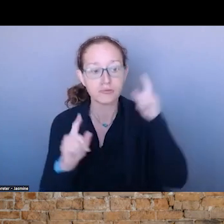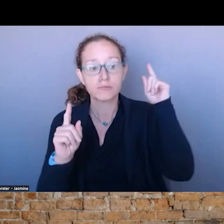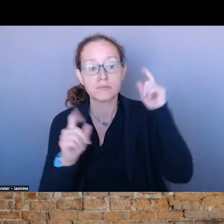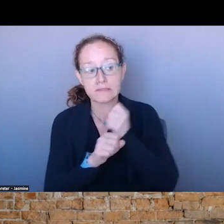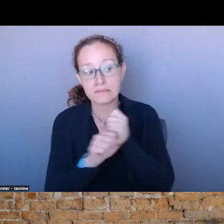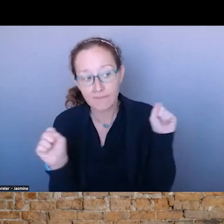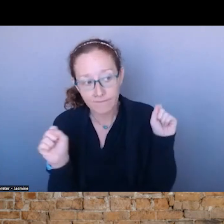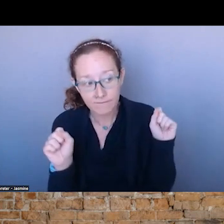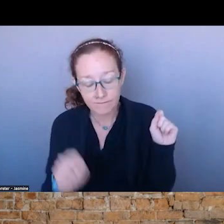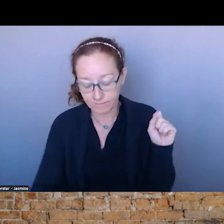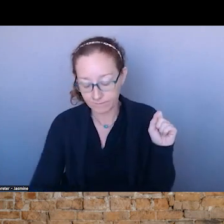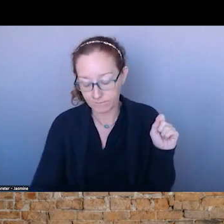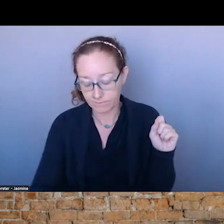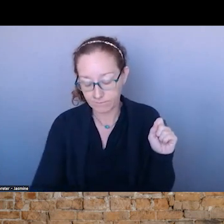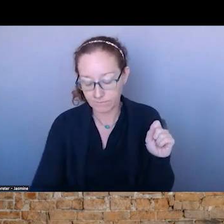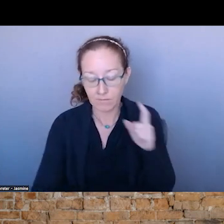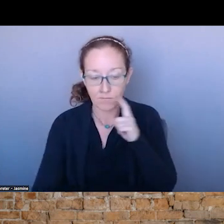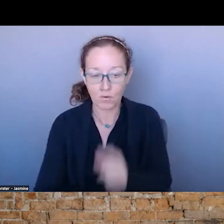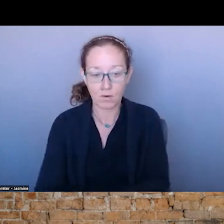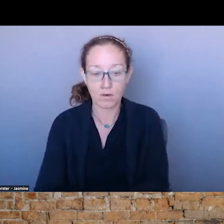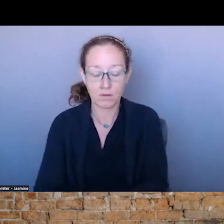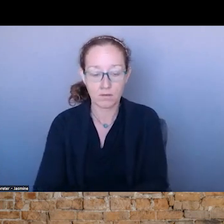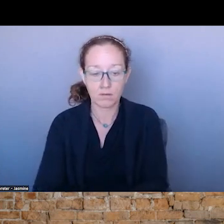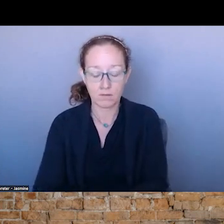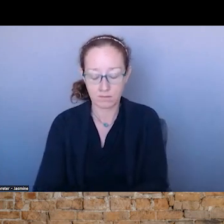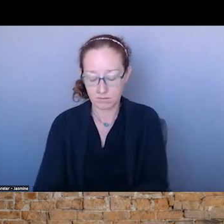FOR THE EFFICIENCY AND SAFETY FOR THOSE THAT ARE OUT IN THE FIELD.. WE